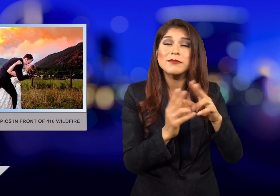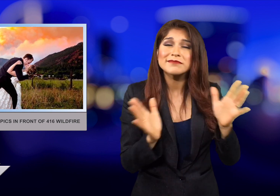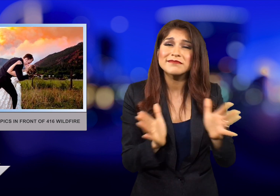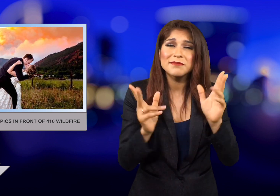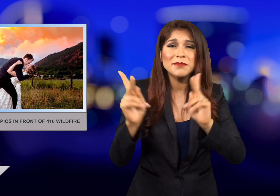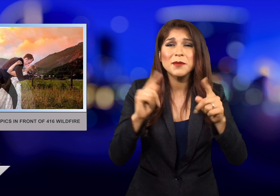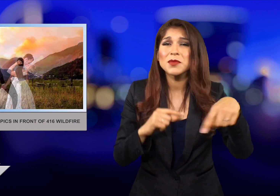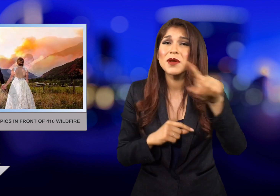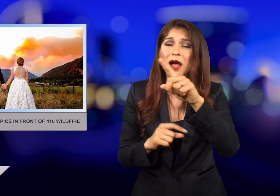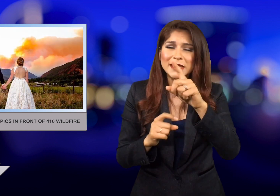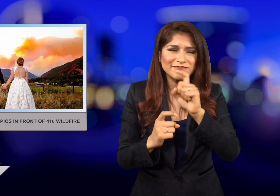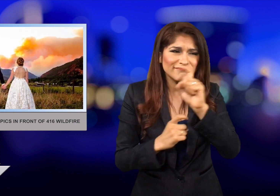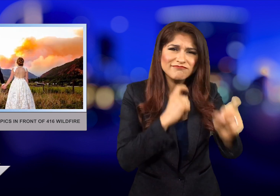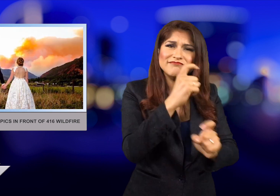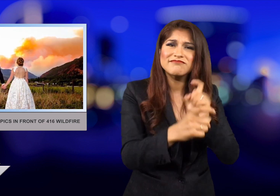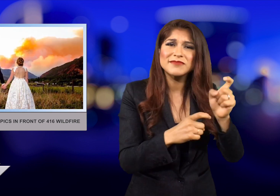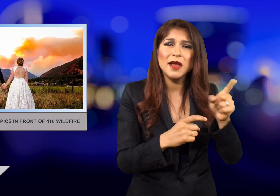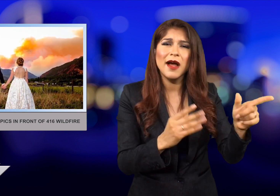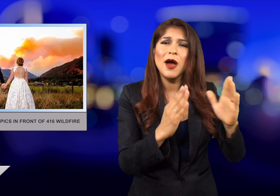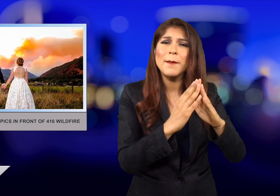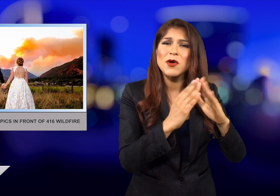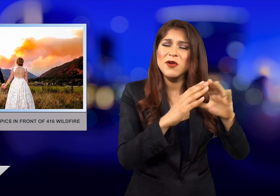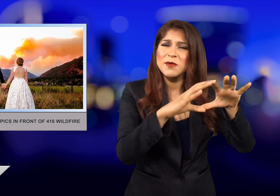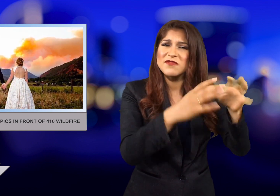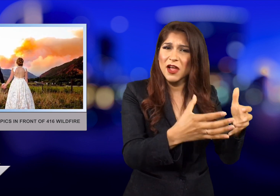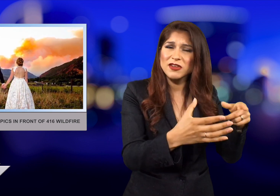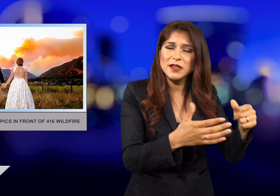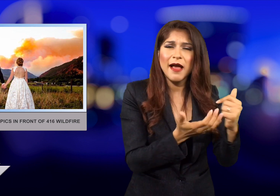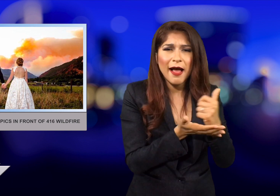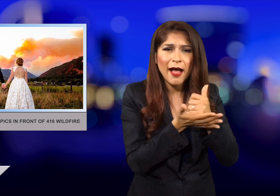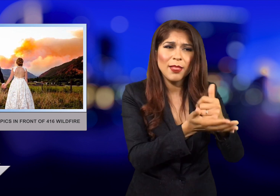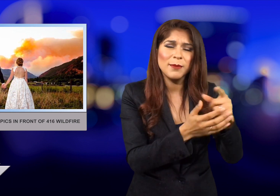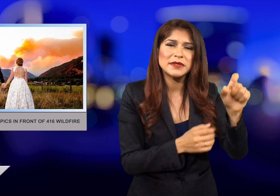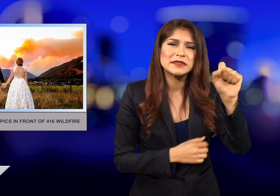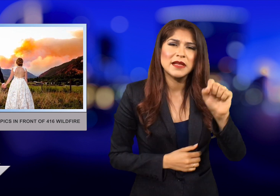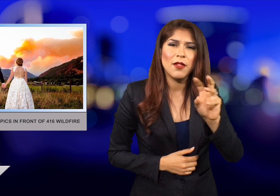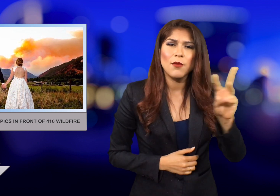The couple says they would like to encourage people to donate to the community foundation